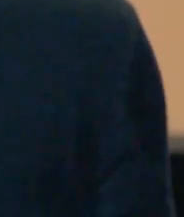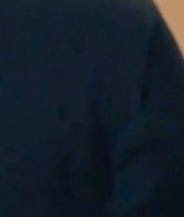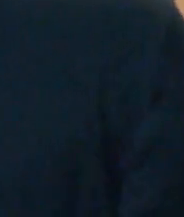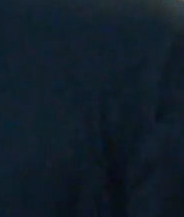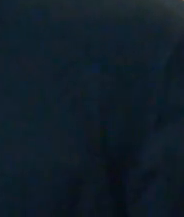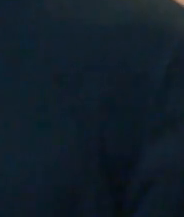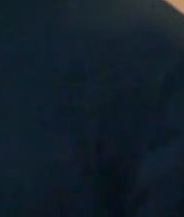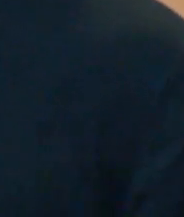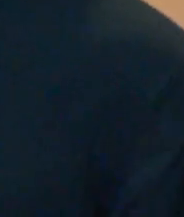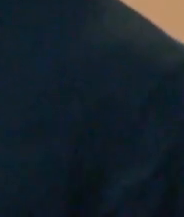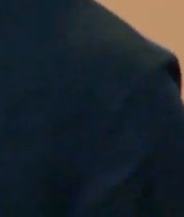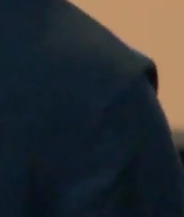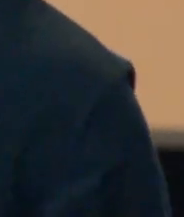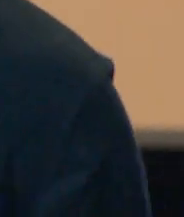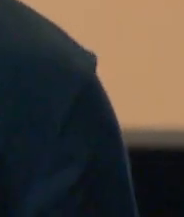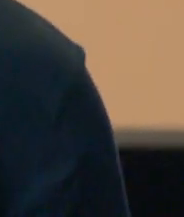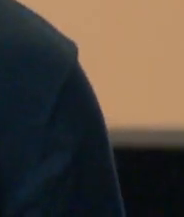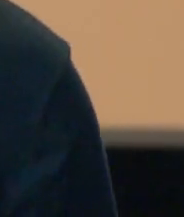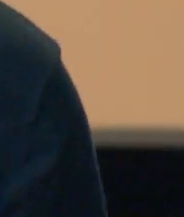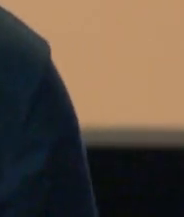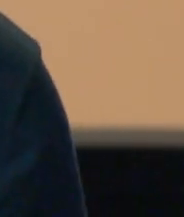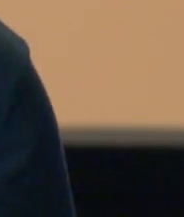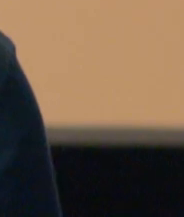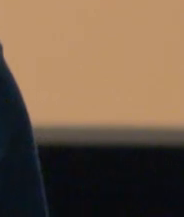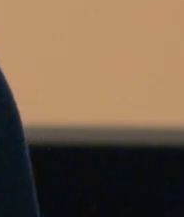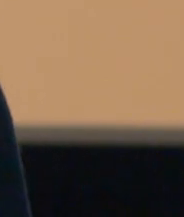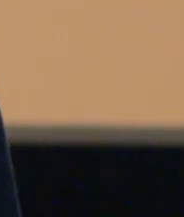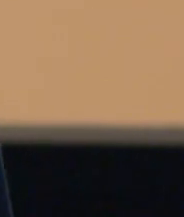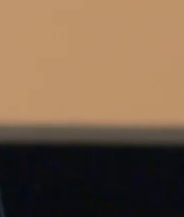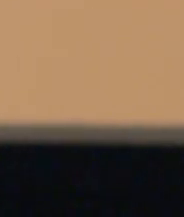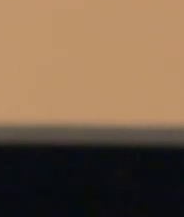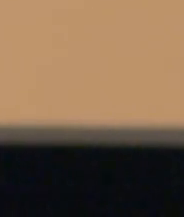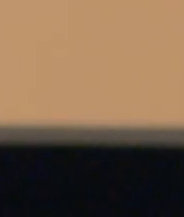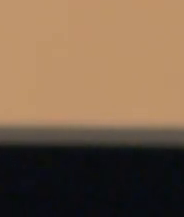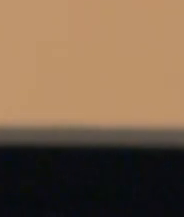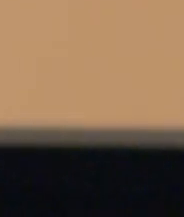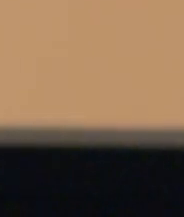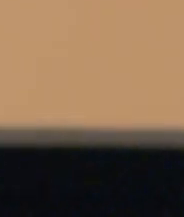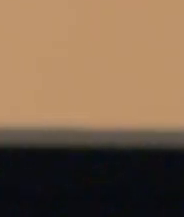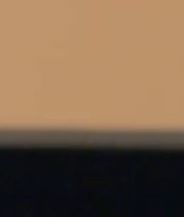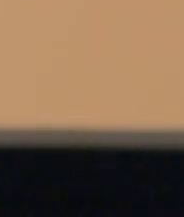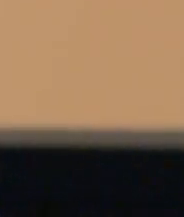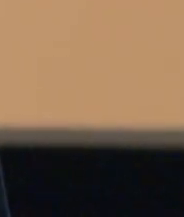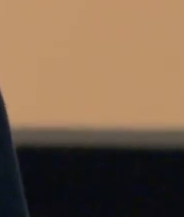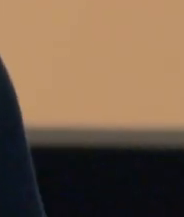cause I got my heart on line.# #I can't believe it's never enough for me.#